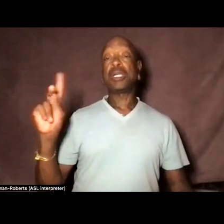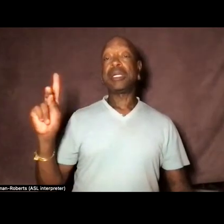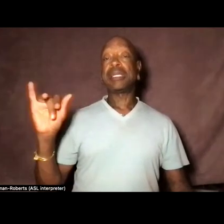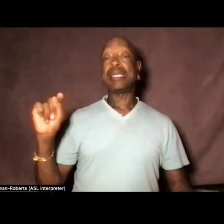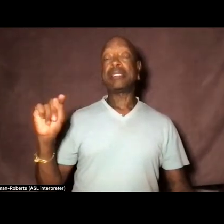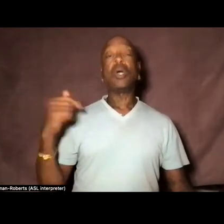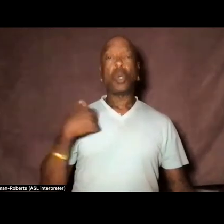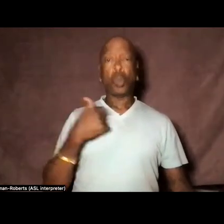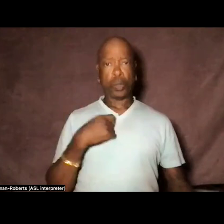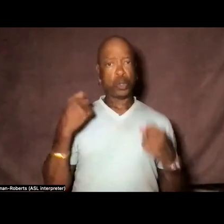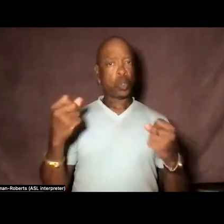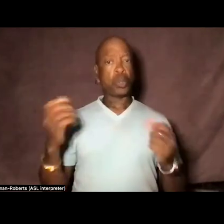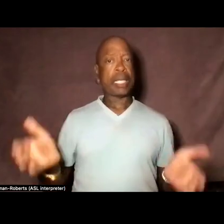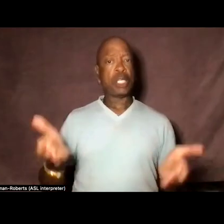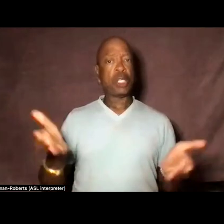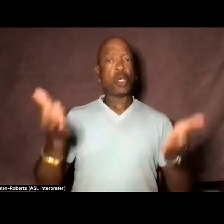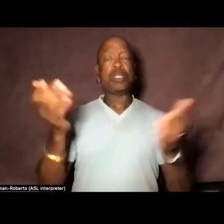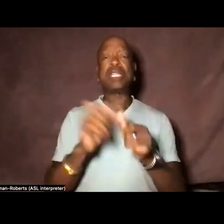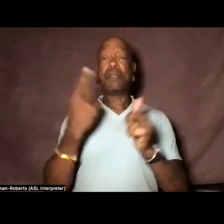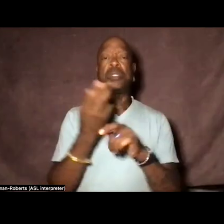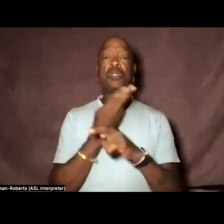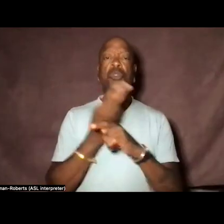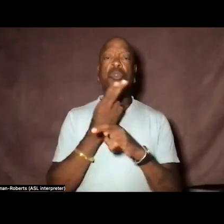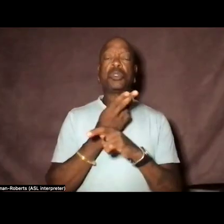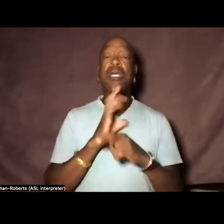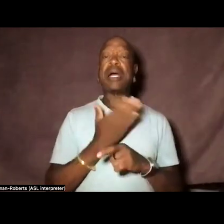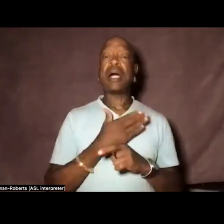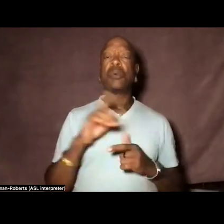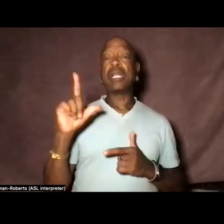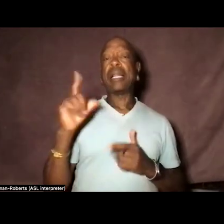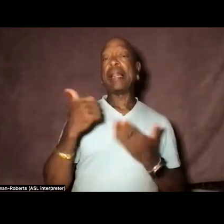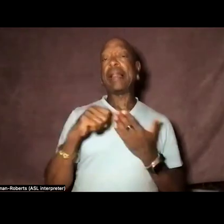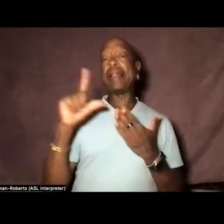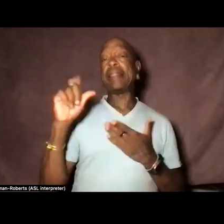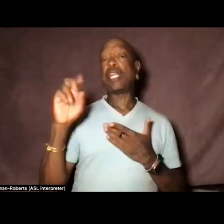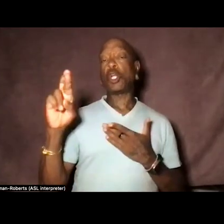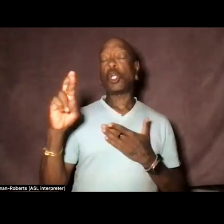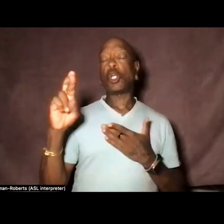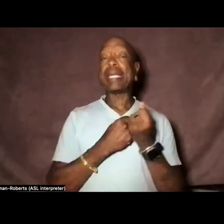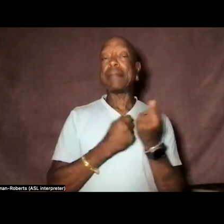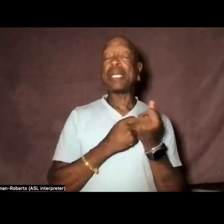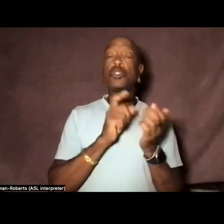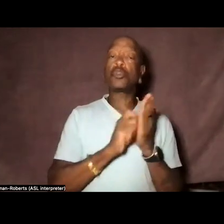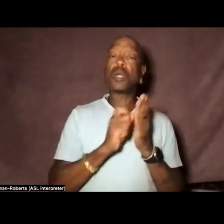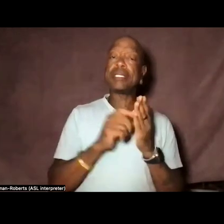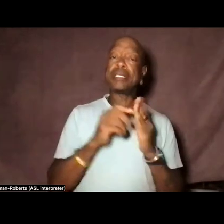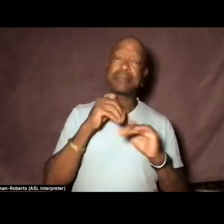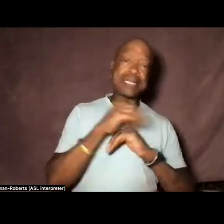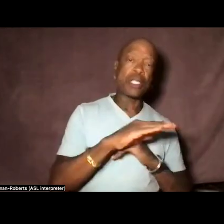encourage everyone to use our letter campaign to write to your elected officials you should